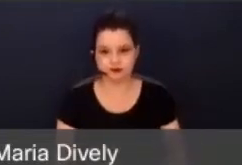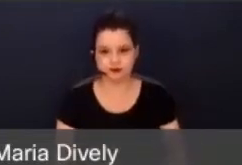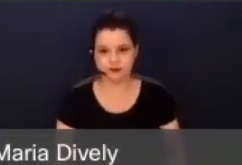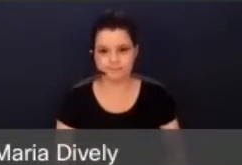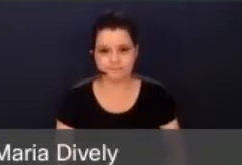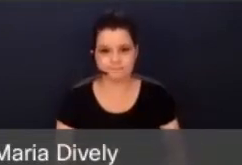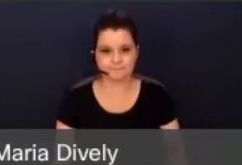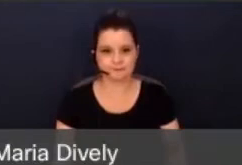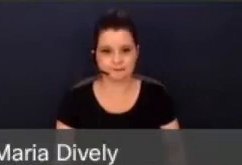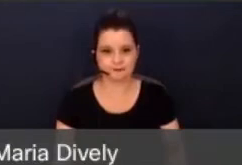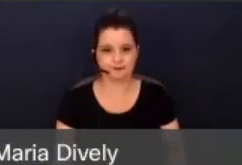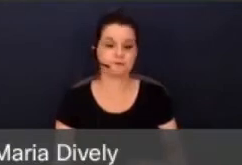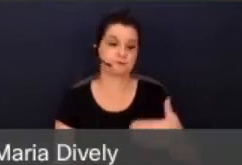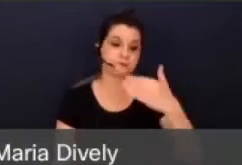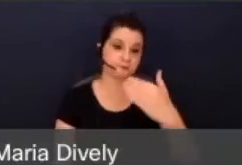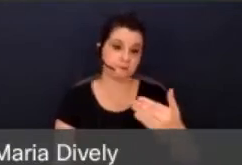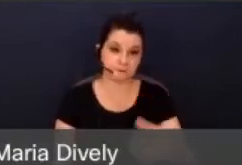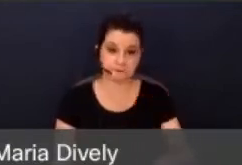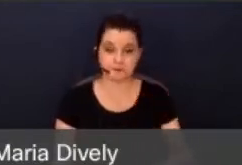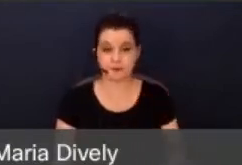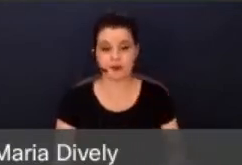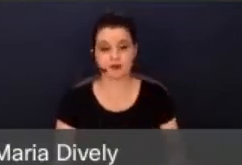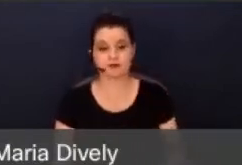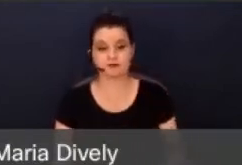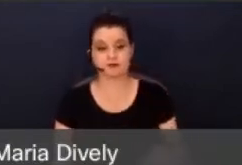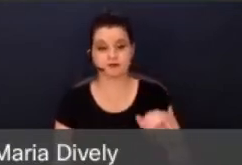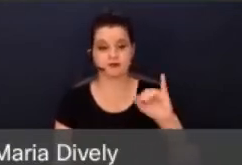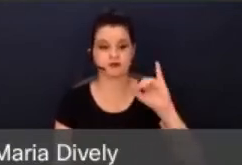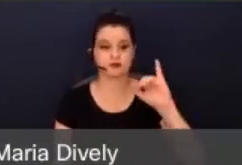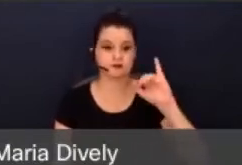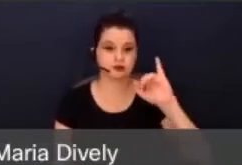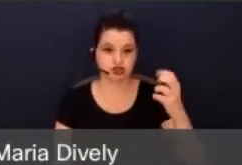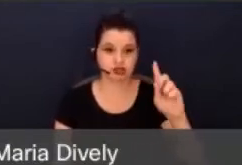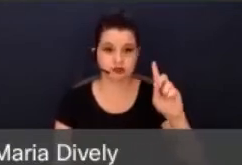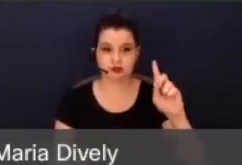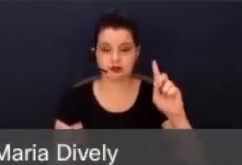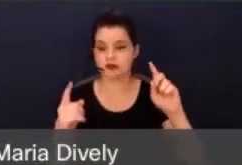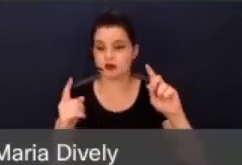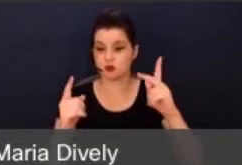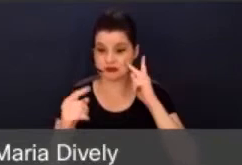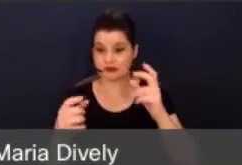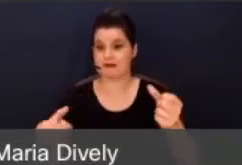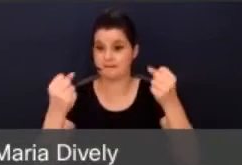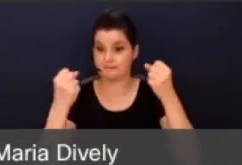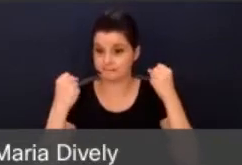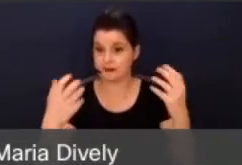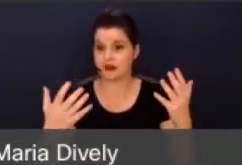Thank you, um. All right, we see a lot of, uh,